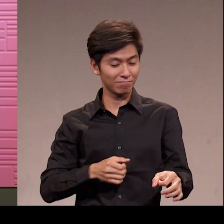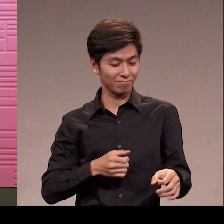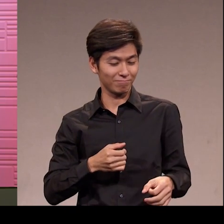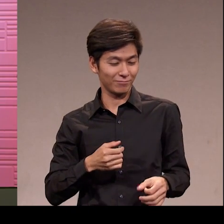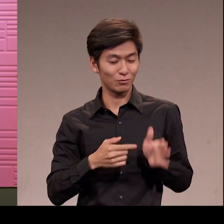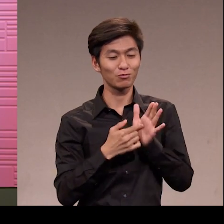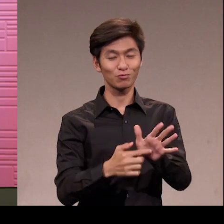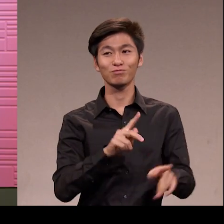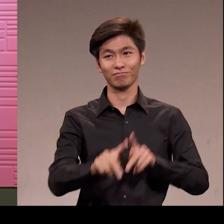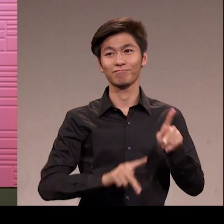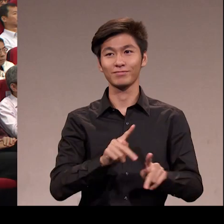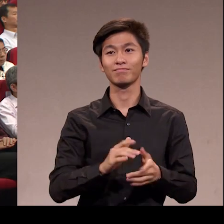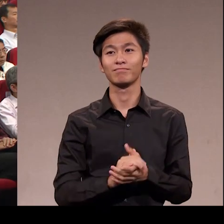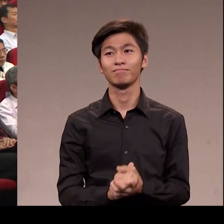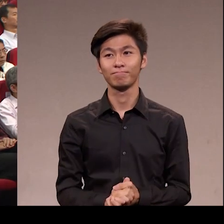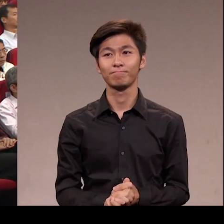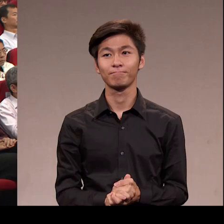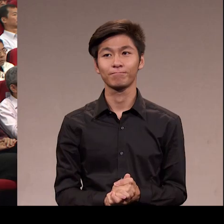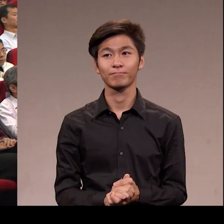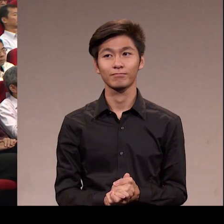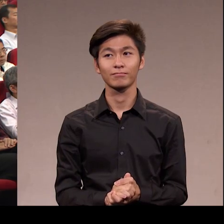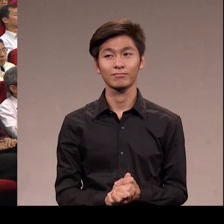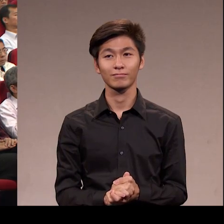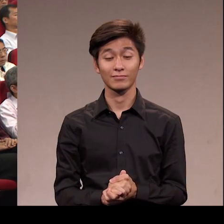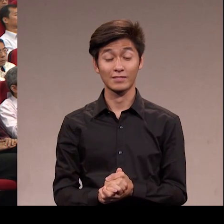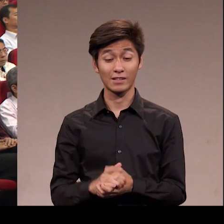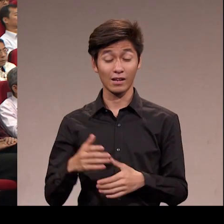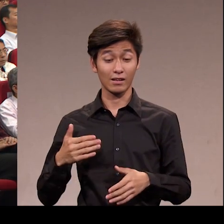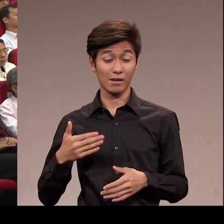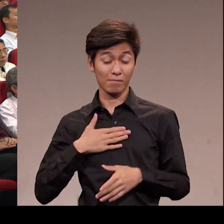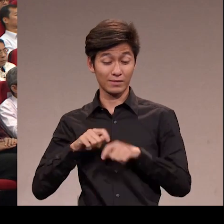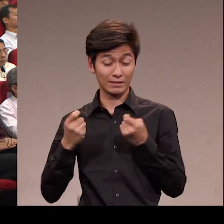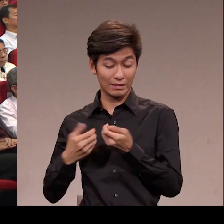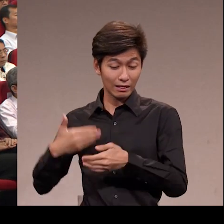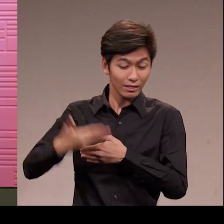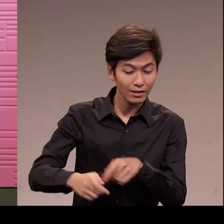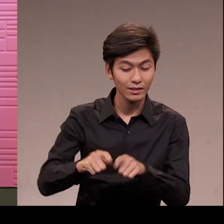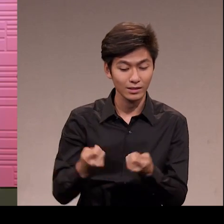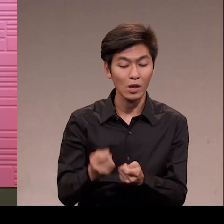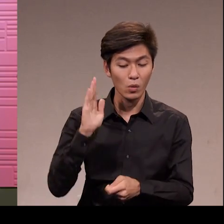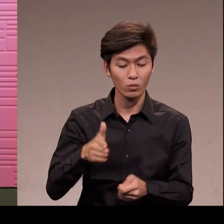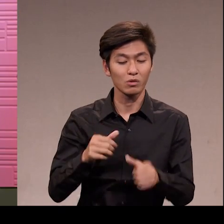The next team will stand by this motto. This is Singapore's formula for success.